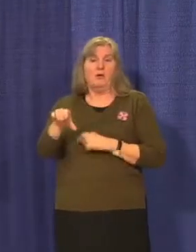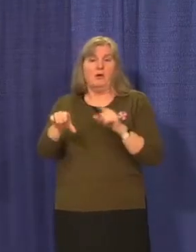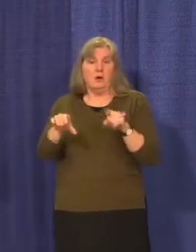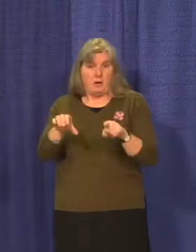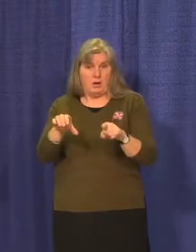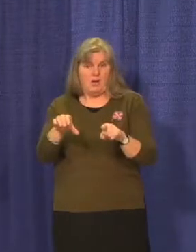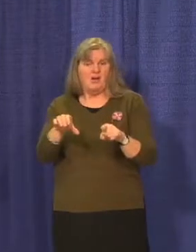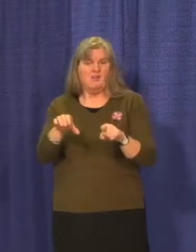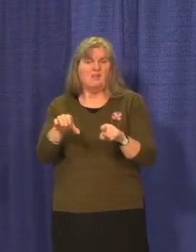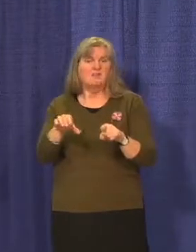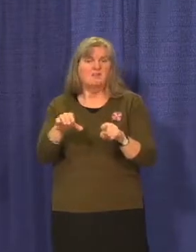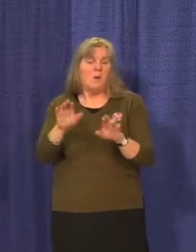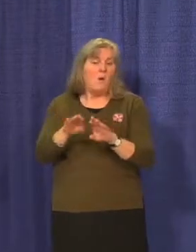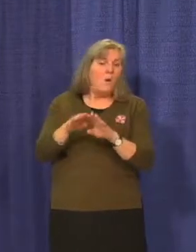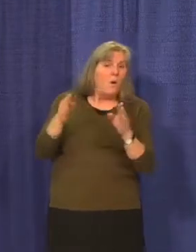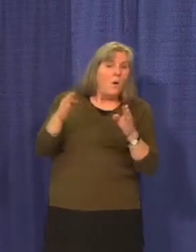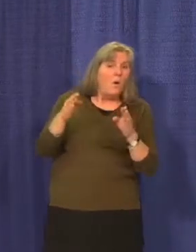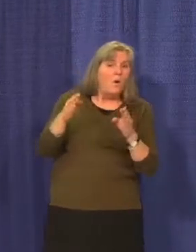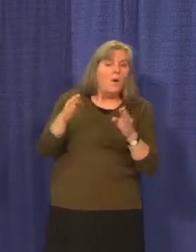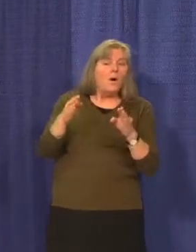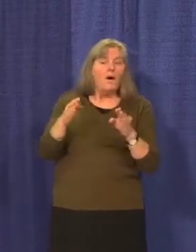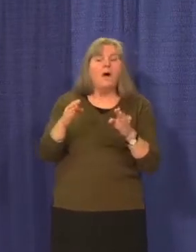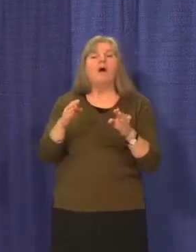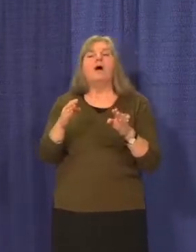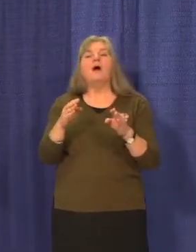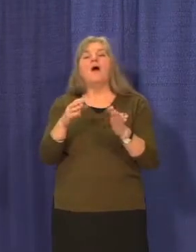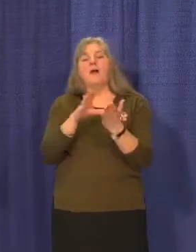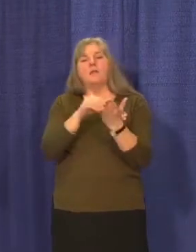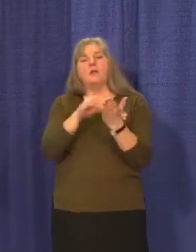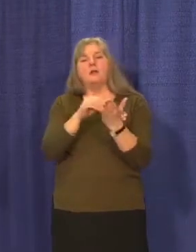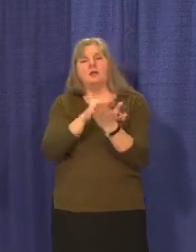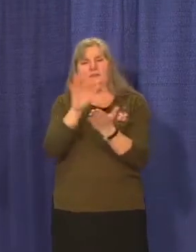the clinic, as the clinic opened